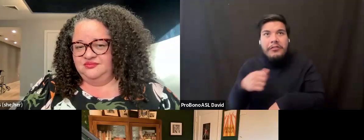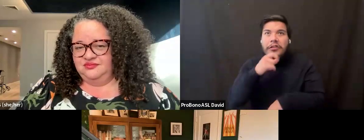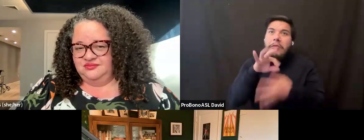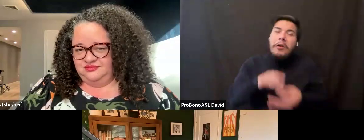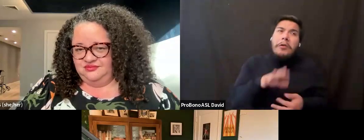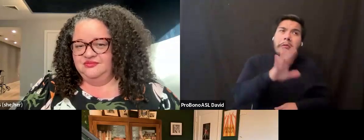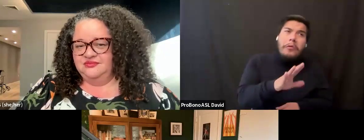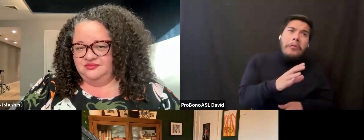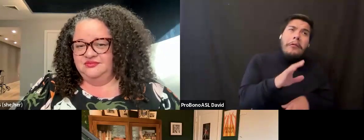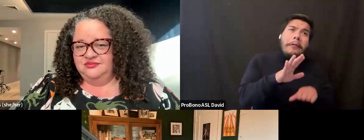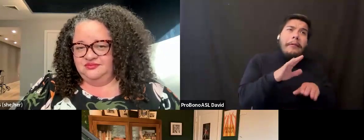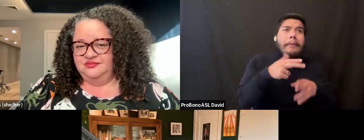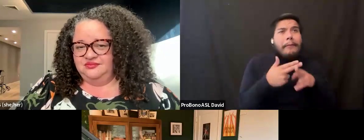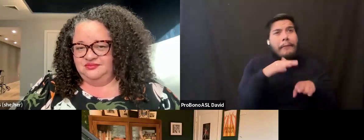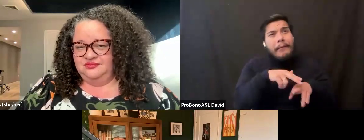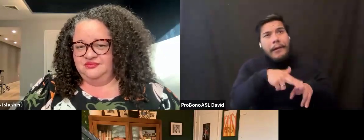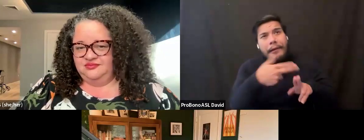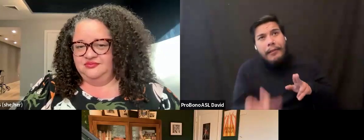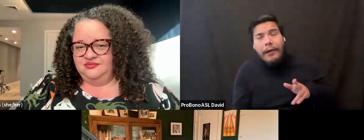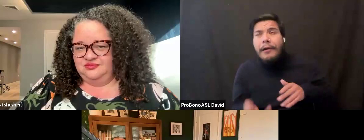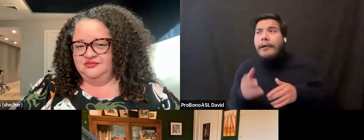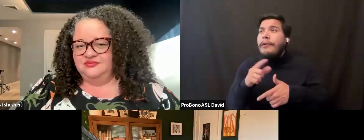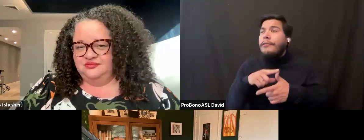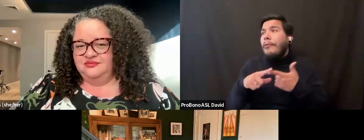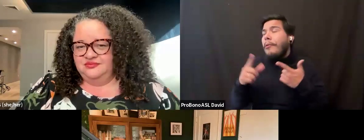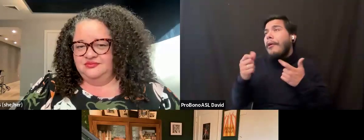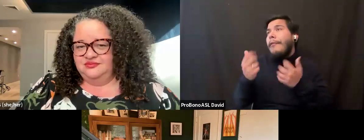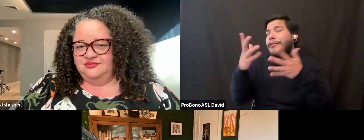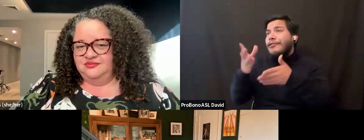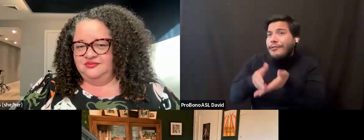life or how much they're rejected at a pariah or any of